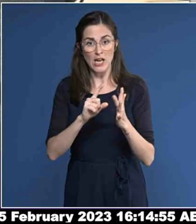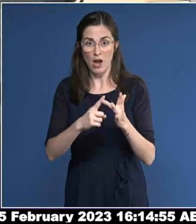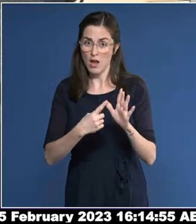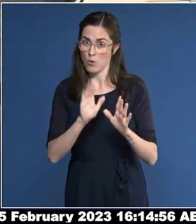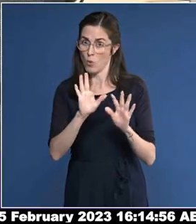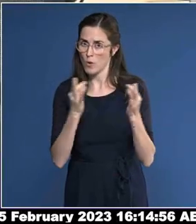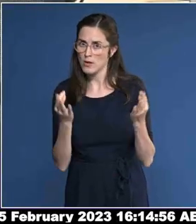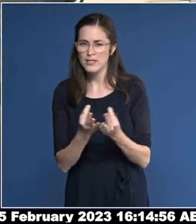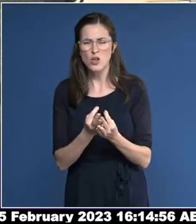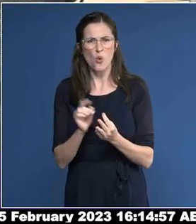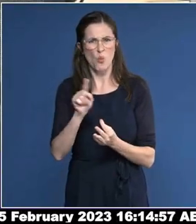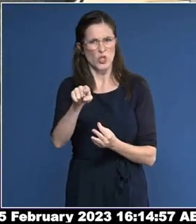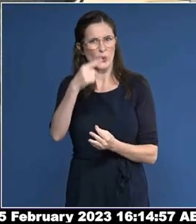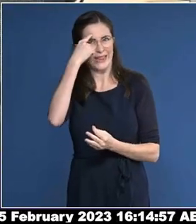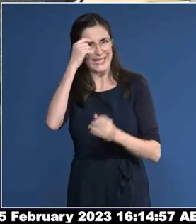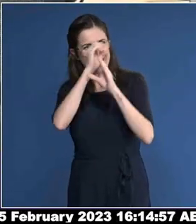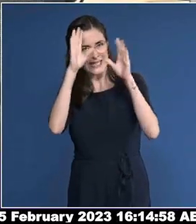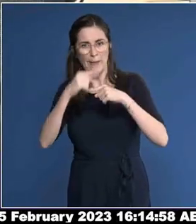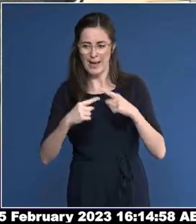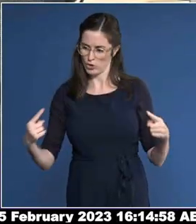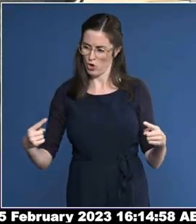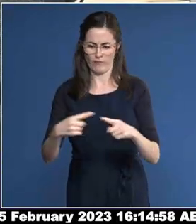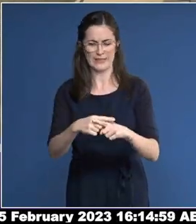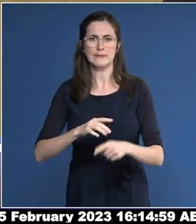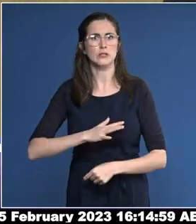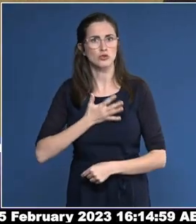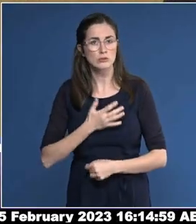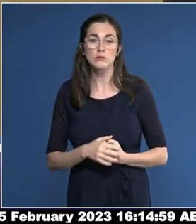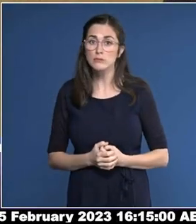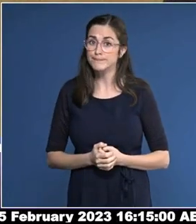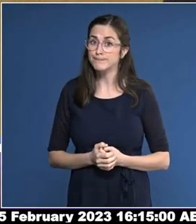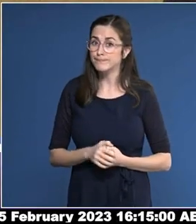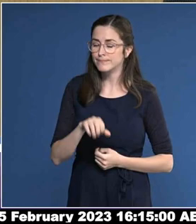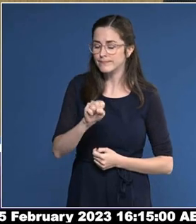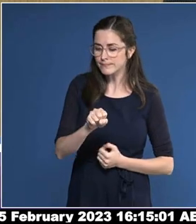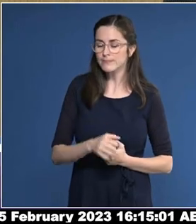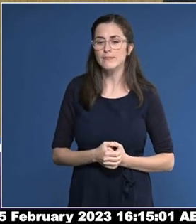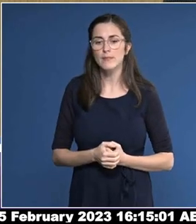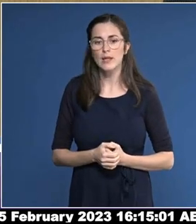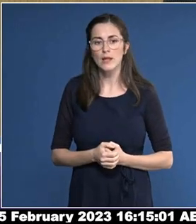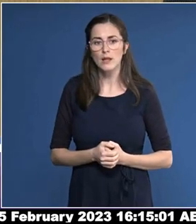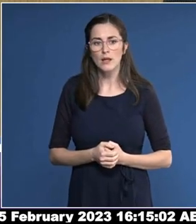interest issue? MR HARPER: Absolutely. From a professionalisation perspective, and as you mentioned, in our professional